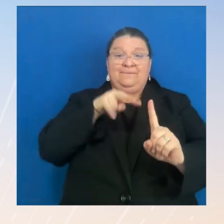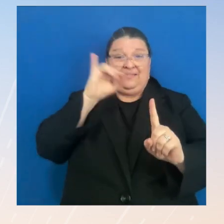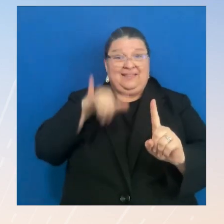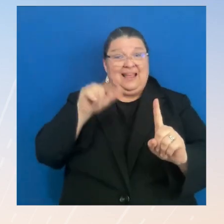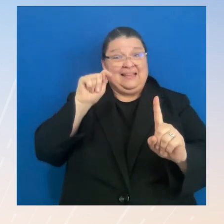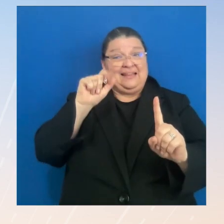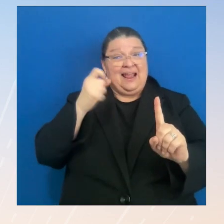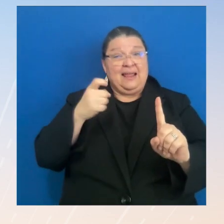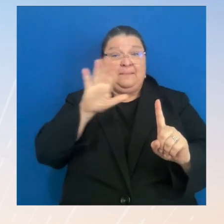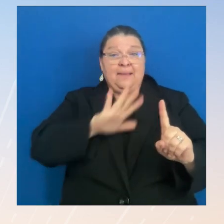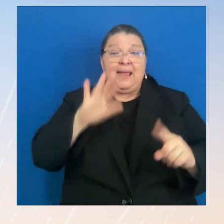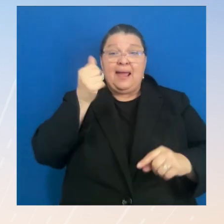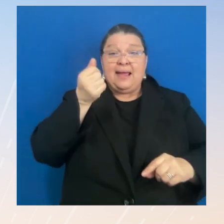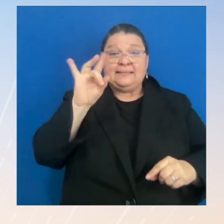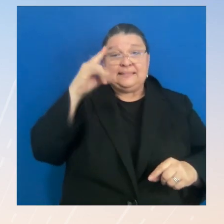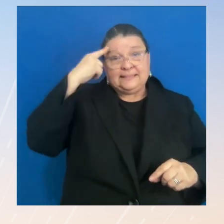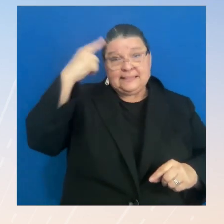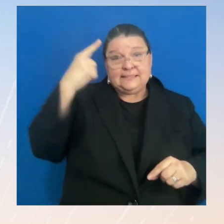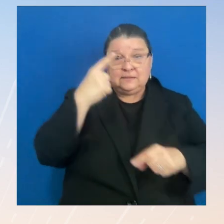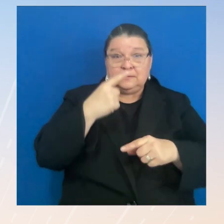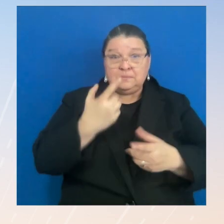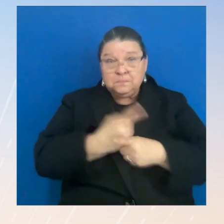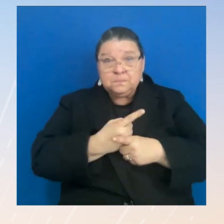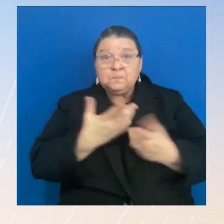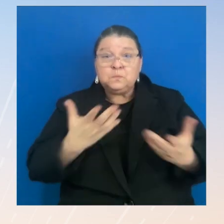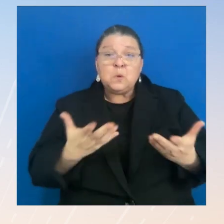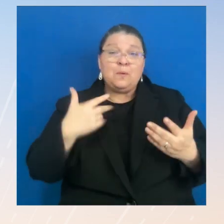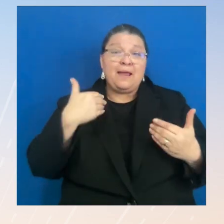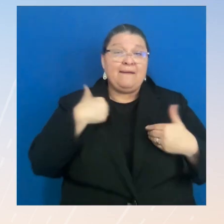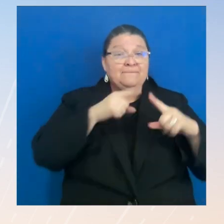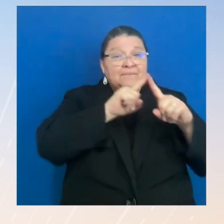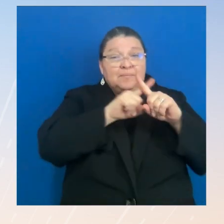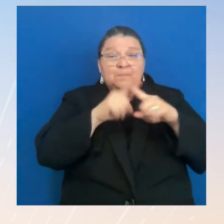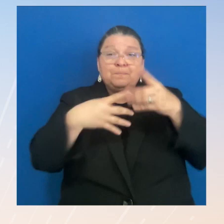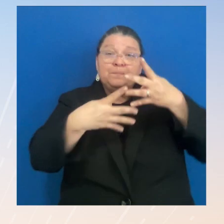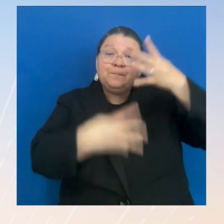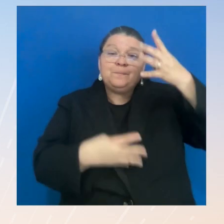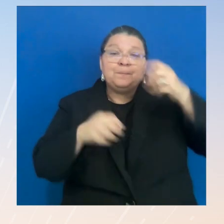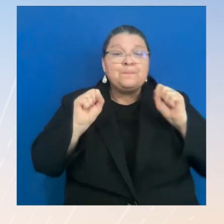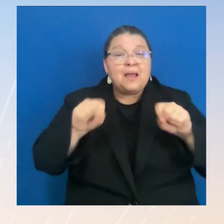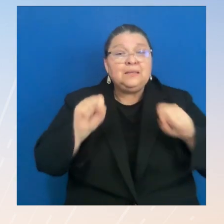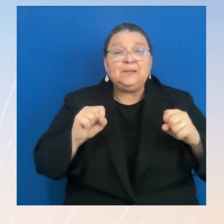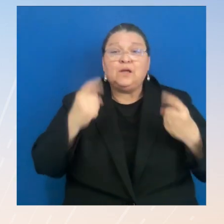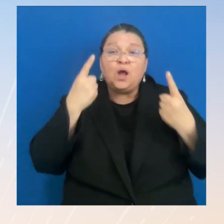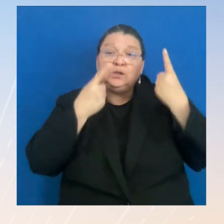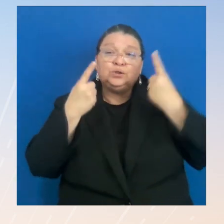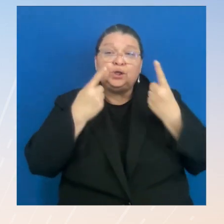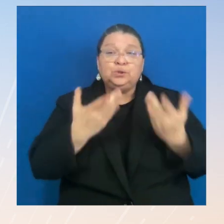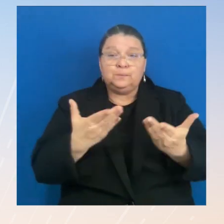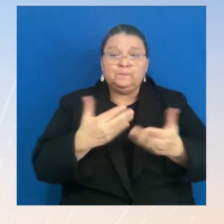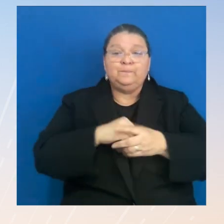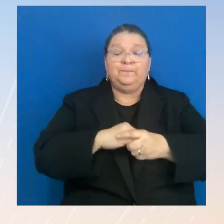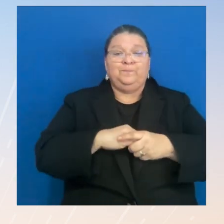The Press: You brought up the 18 cents. Is that because -- I mean, it wouldn't have much of an impact at 18 cents if you -- given at -- at $4.50.